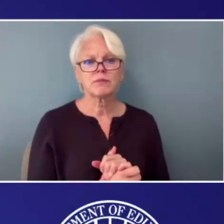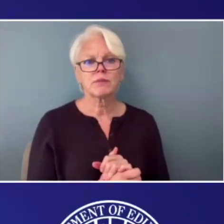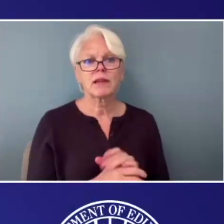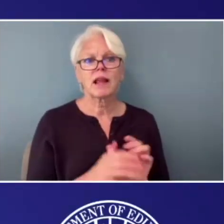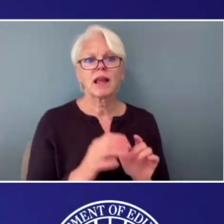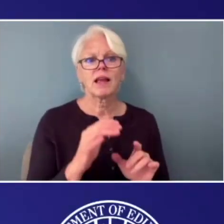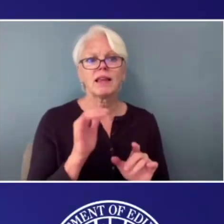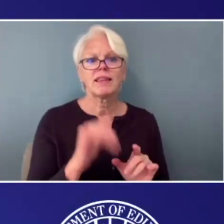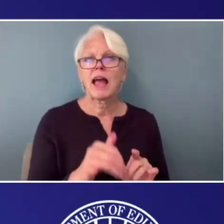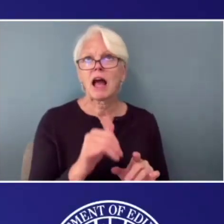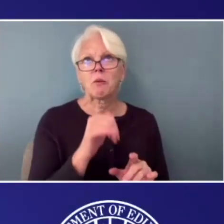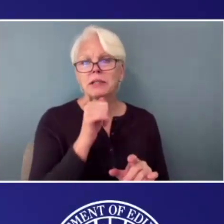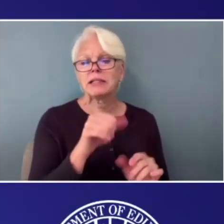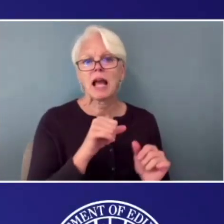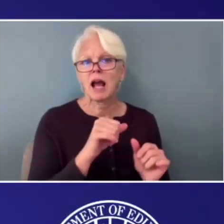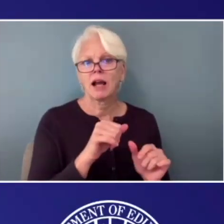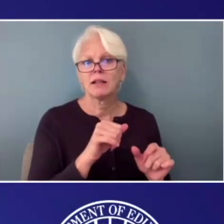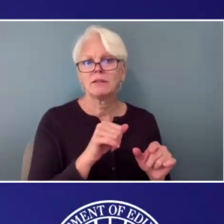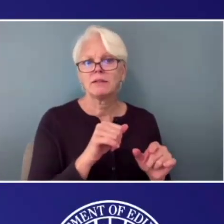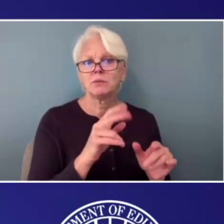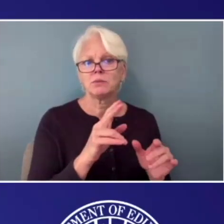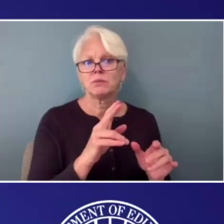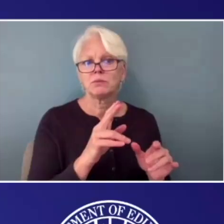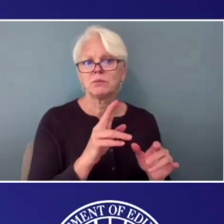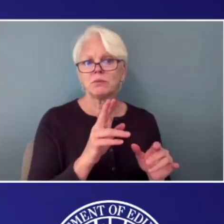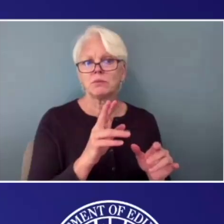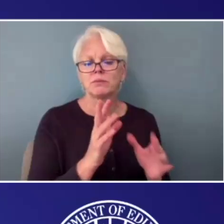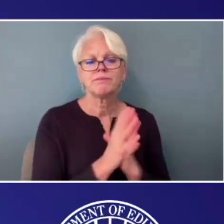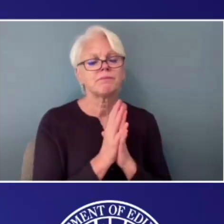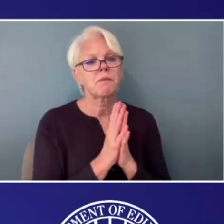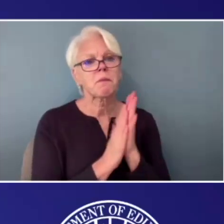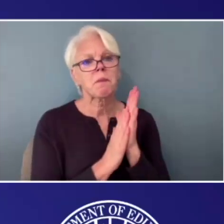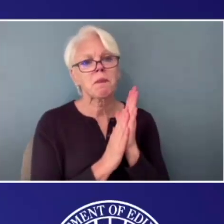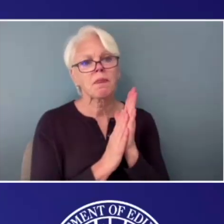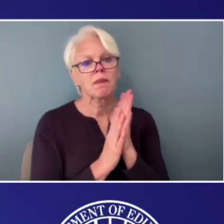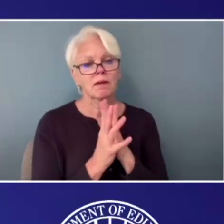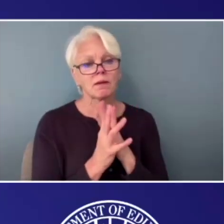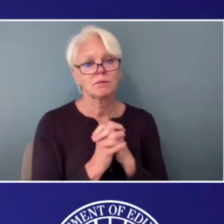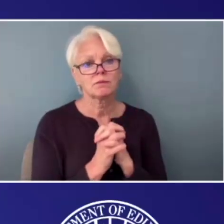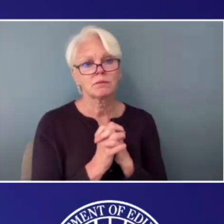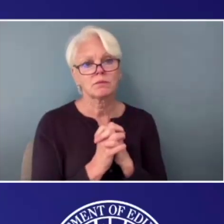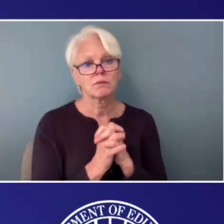continue to be professional programs on the